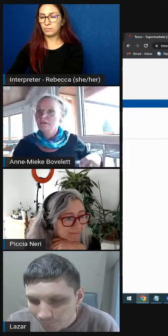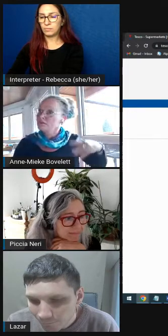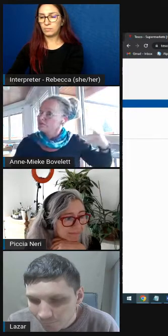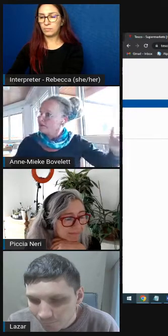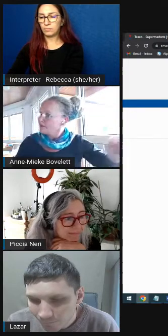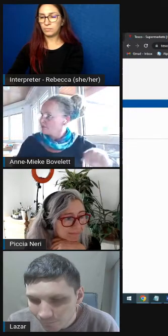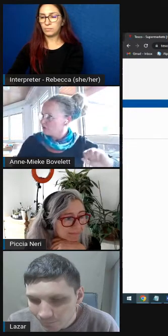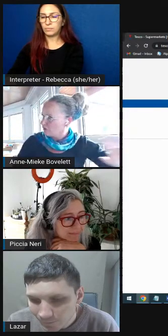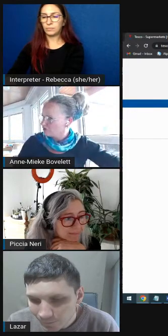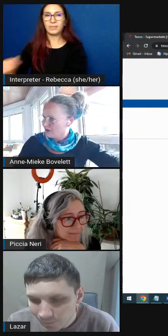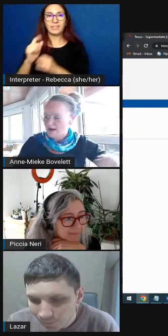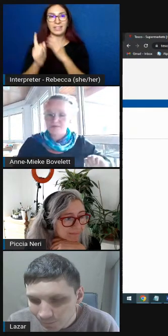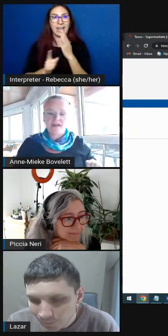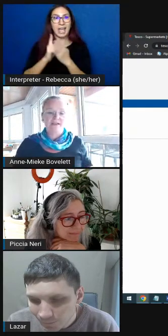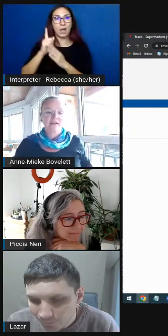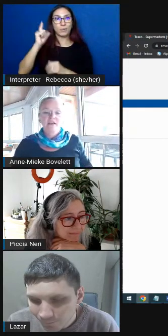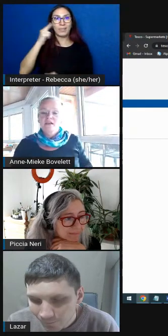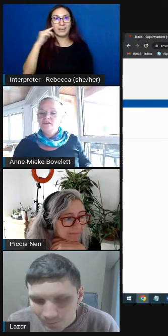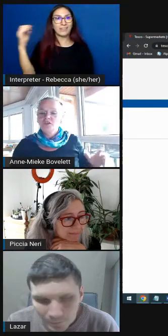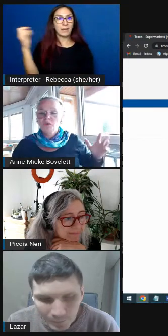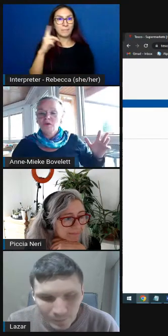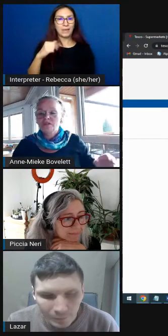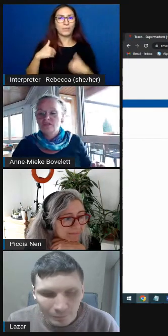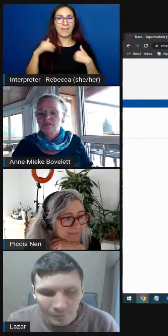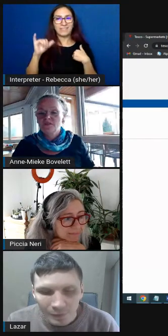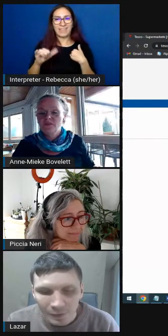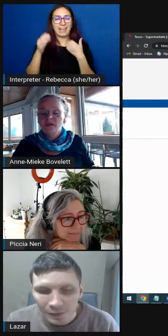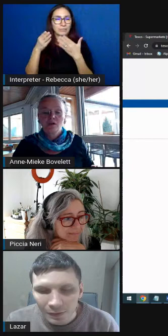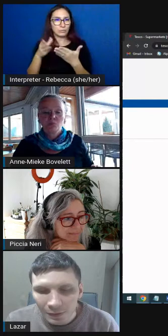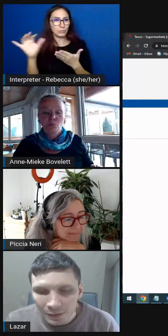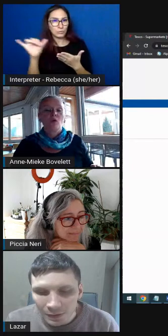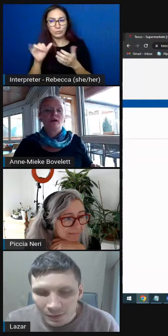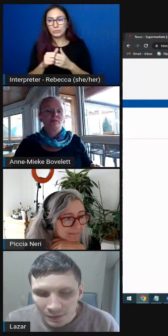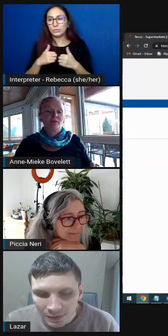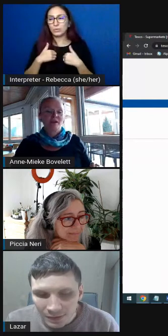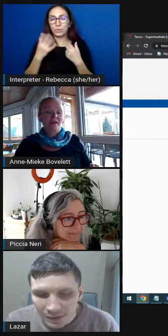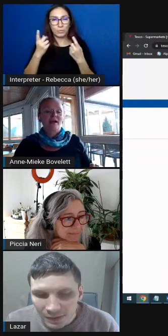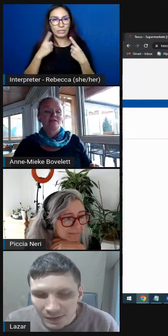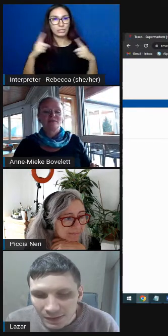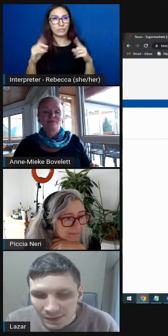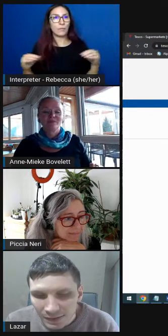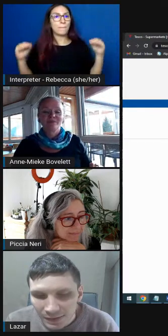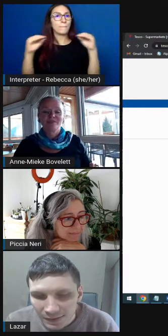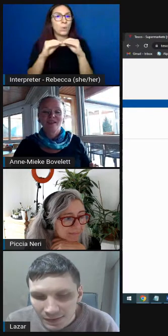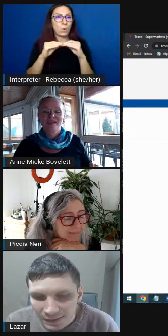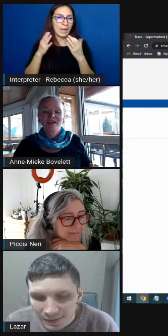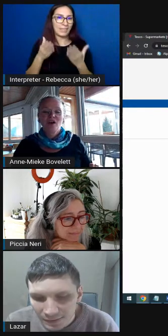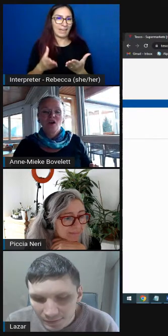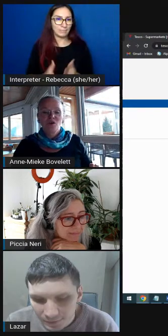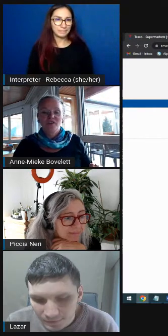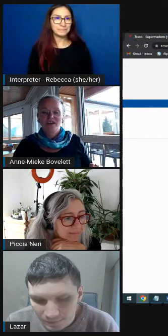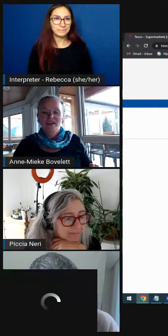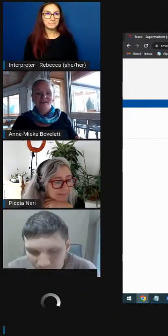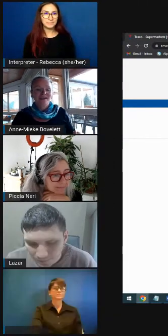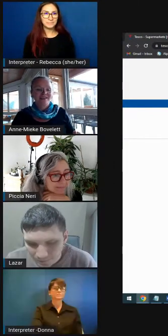"Oh, today,--" and we also have that, you would achieve more by that.